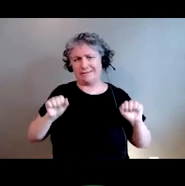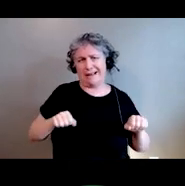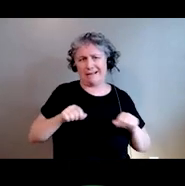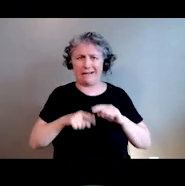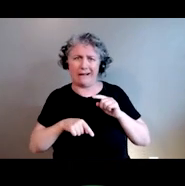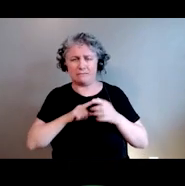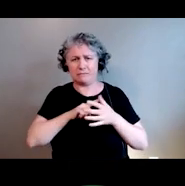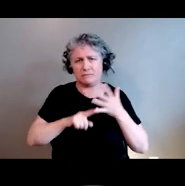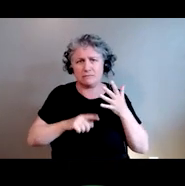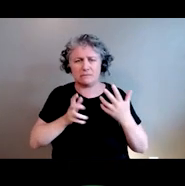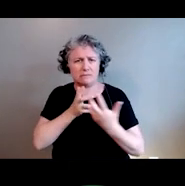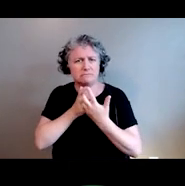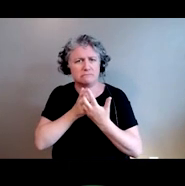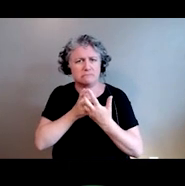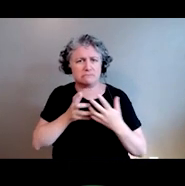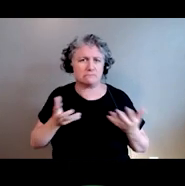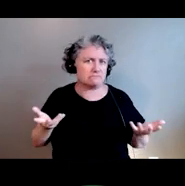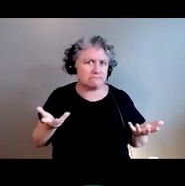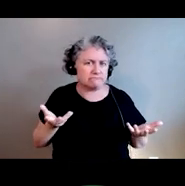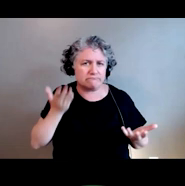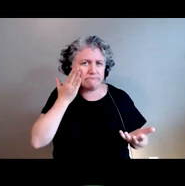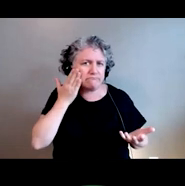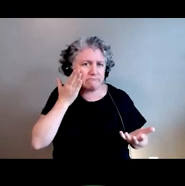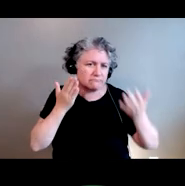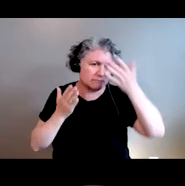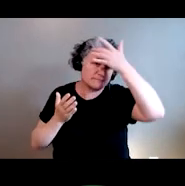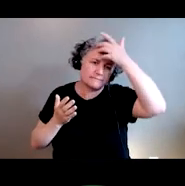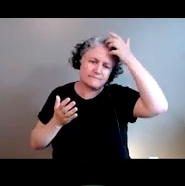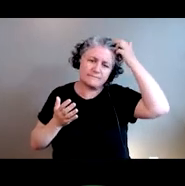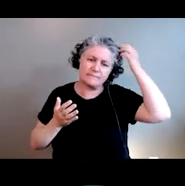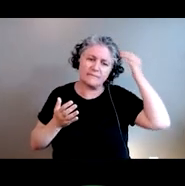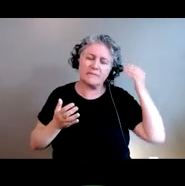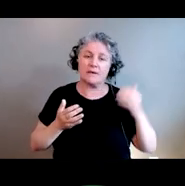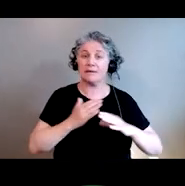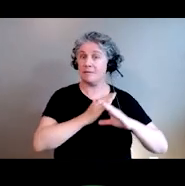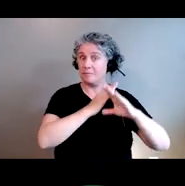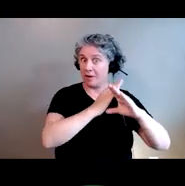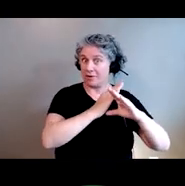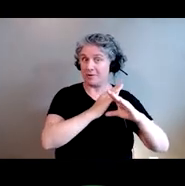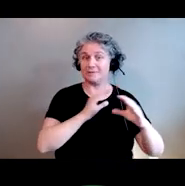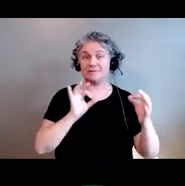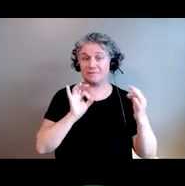So with barriers, always come solution if we can look in the right places. As we go on to this next slide.